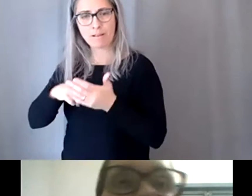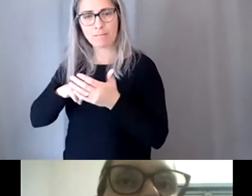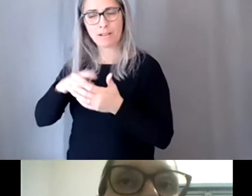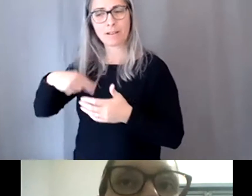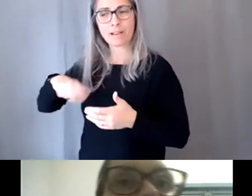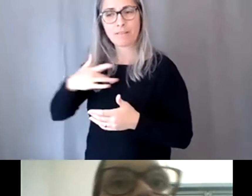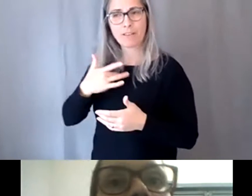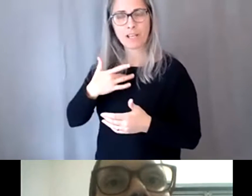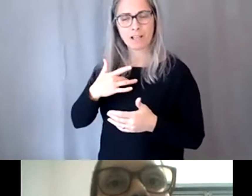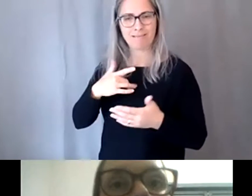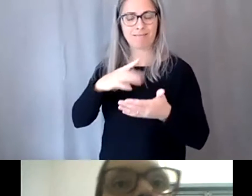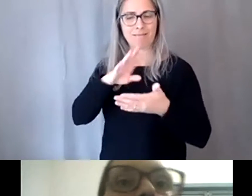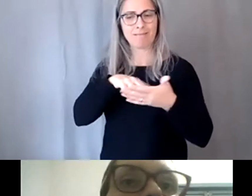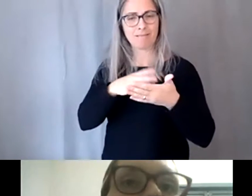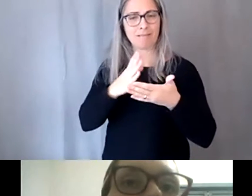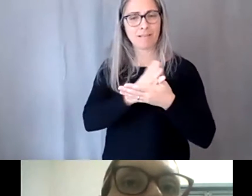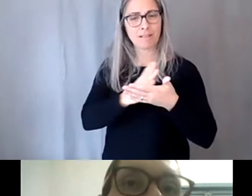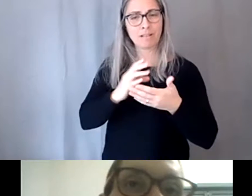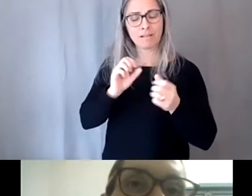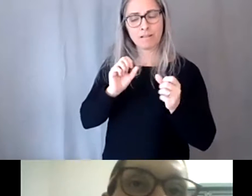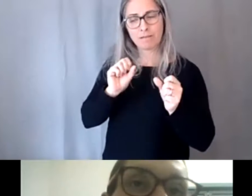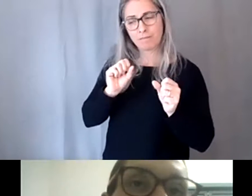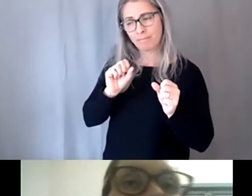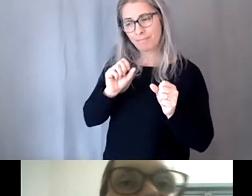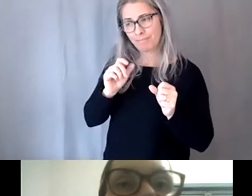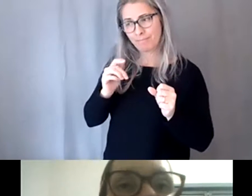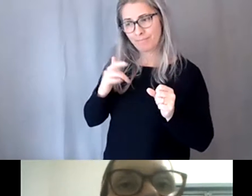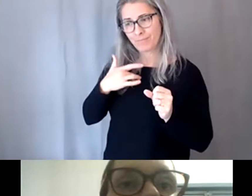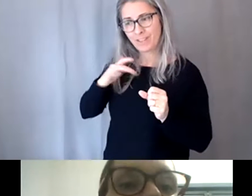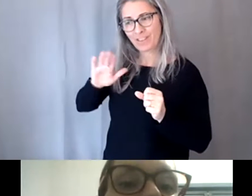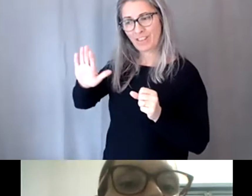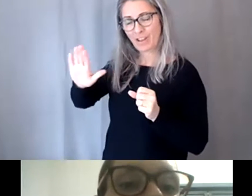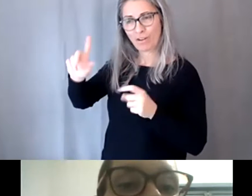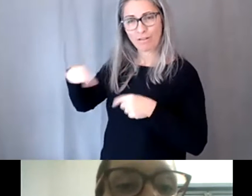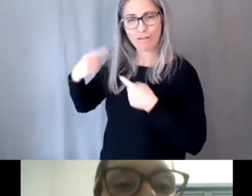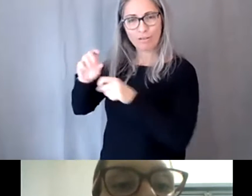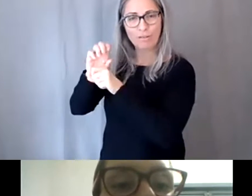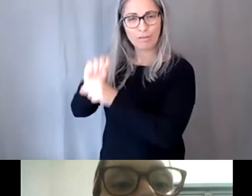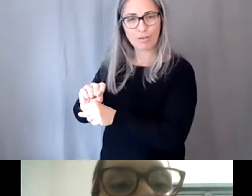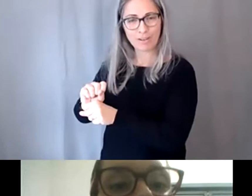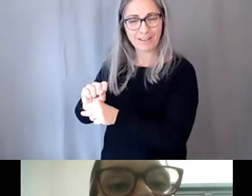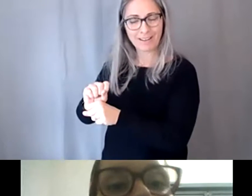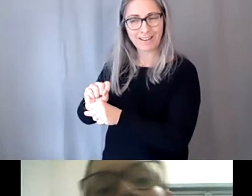classification of disabled people on